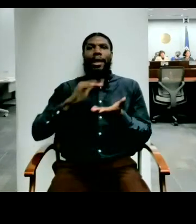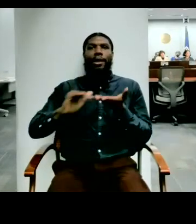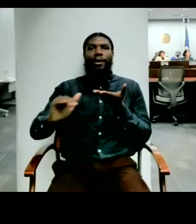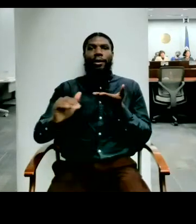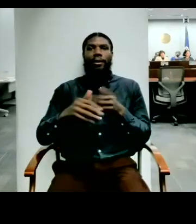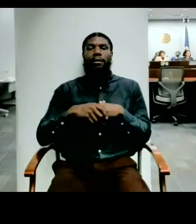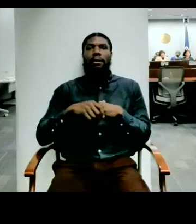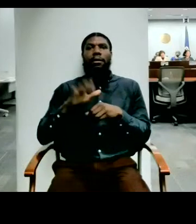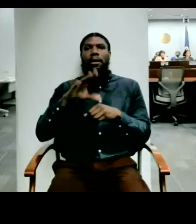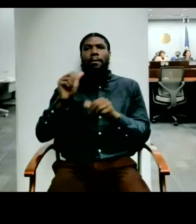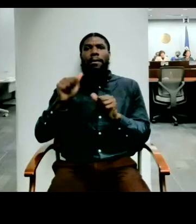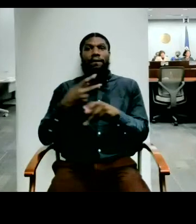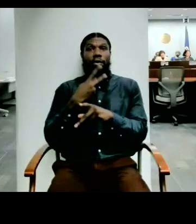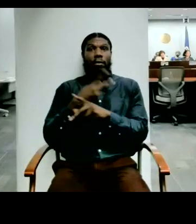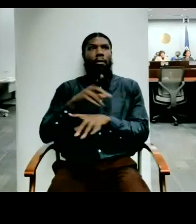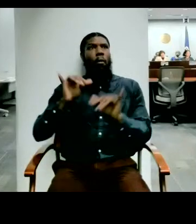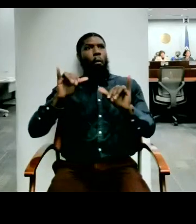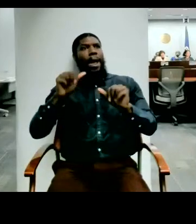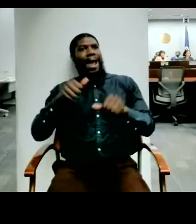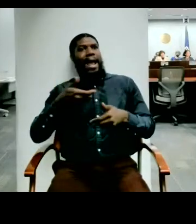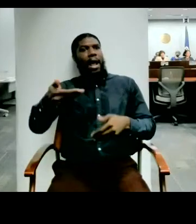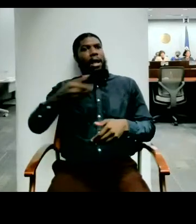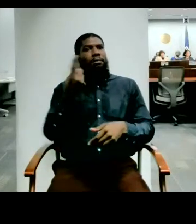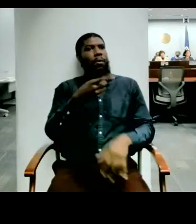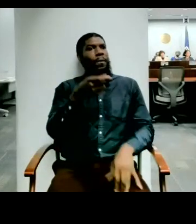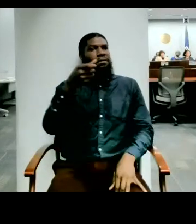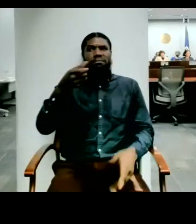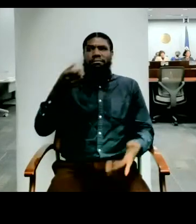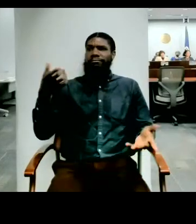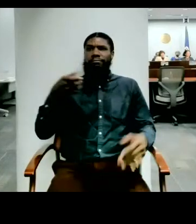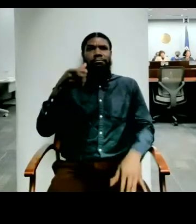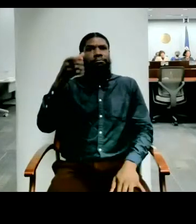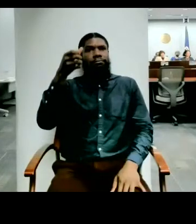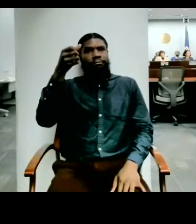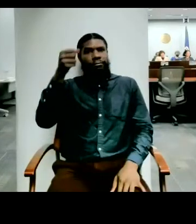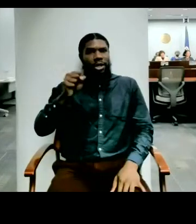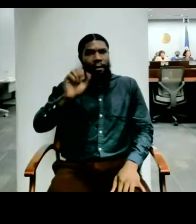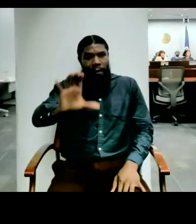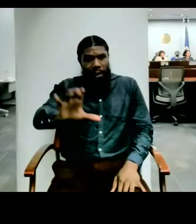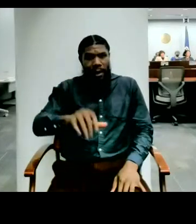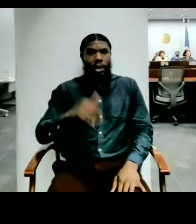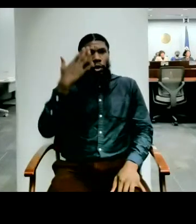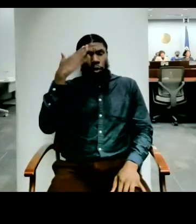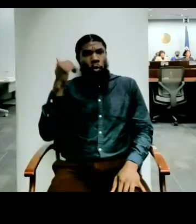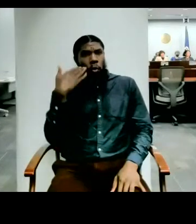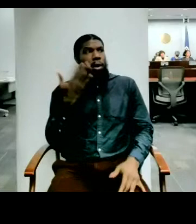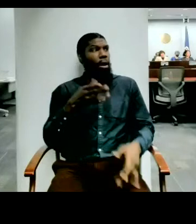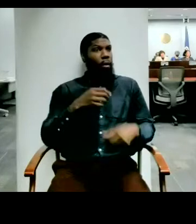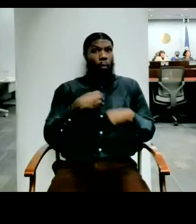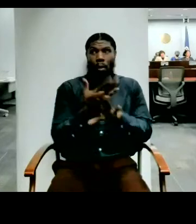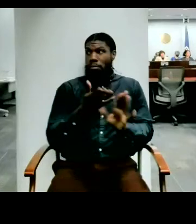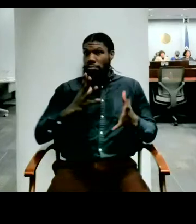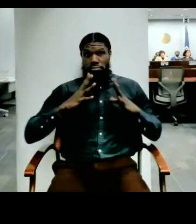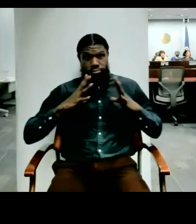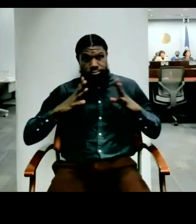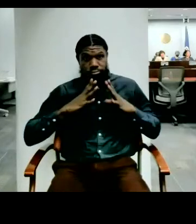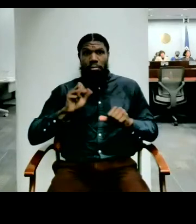companies can figure out I can hire someone in South Carolina to do this remote remotely not going to pay New York rates or DC rates auricle foreign I can't rates for that employee.